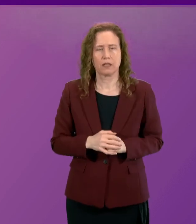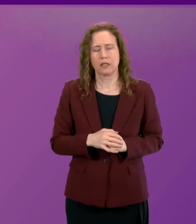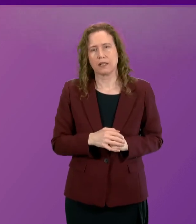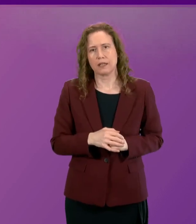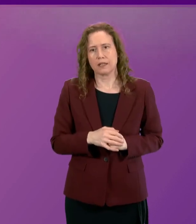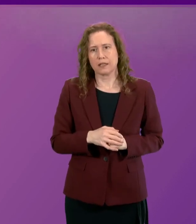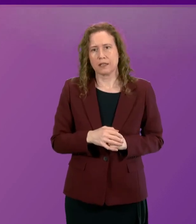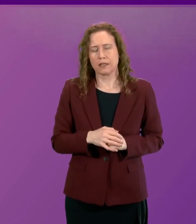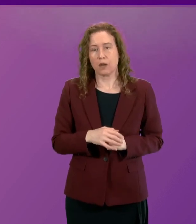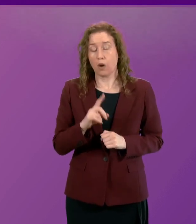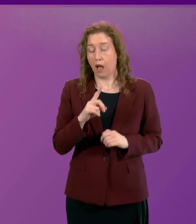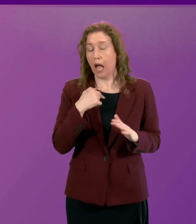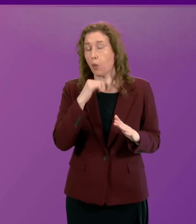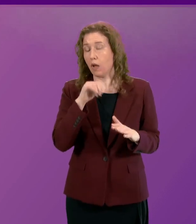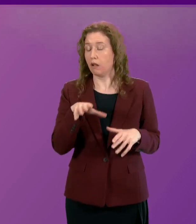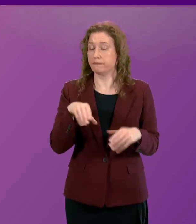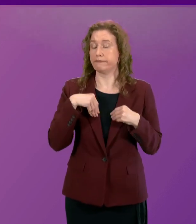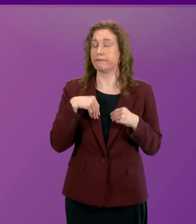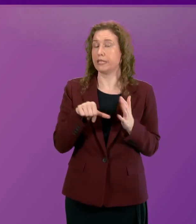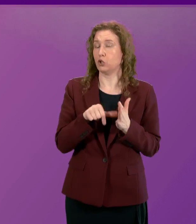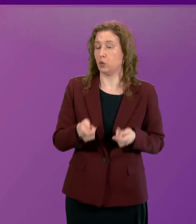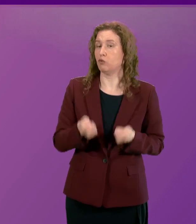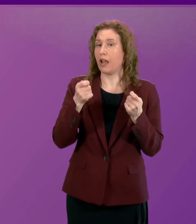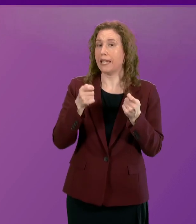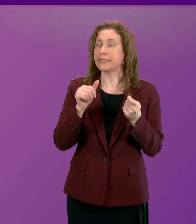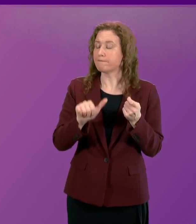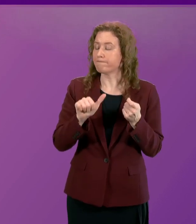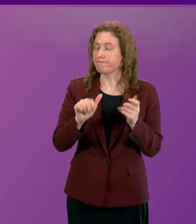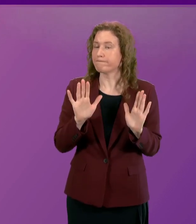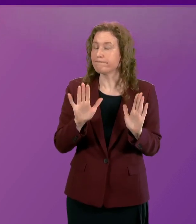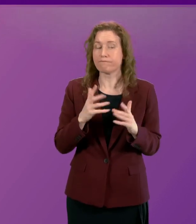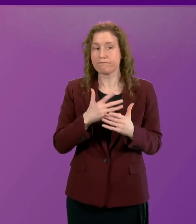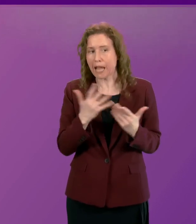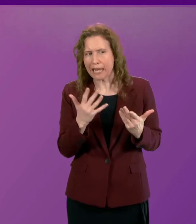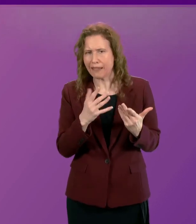I will take away the issue that Claire Baker raises with me about any connection between